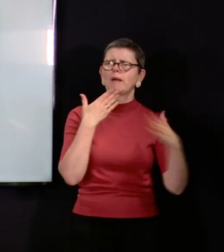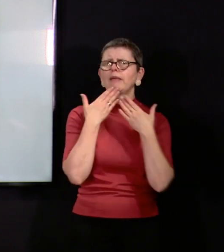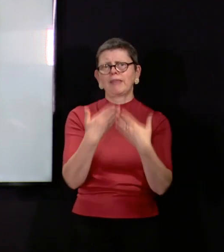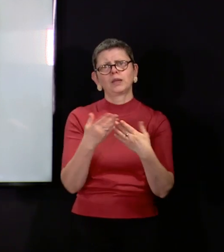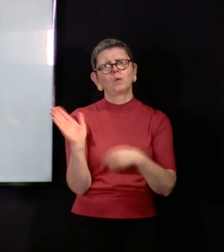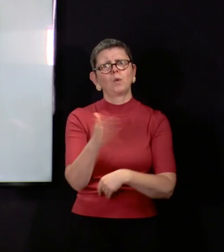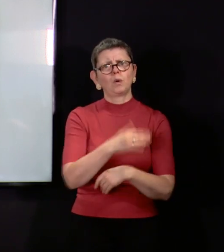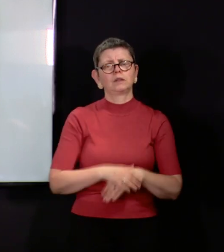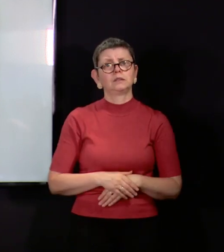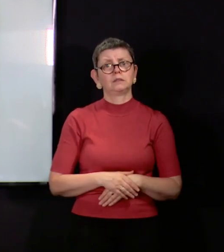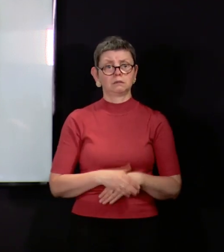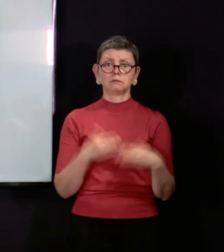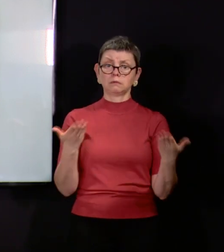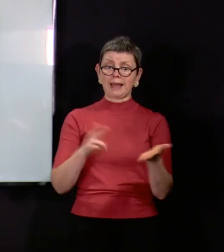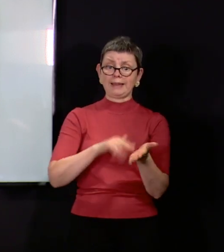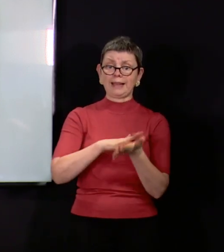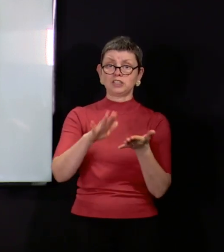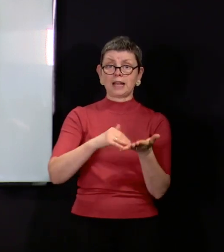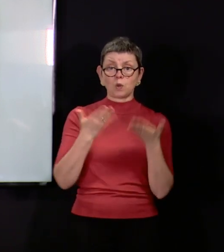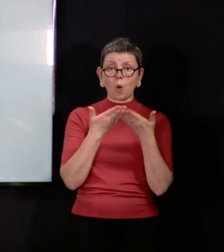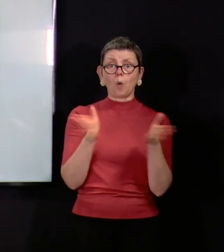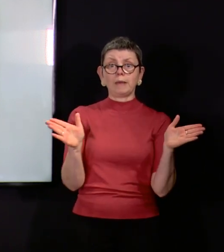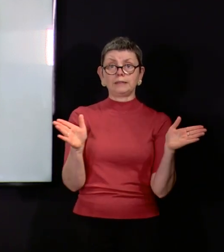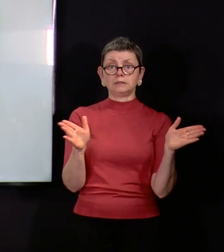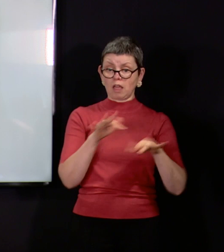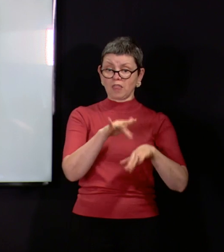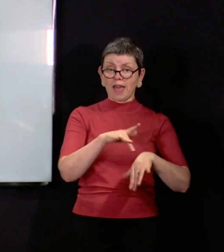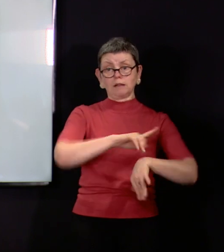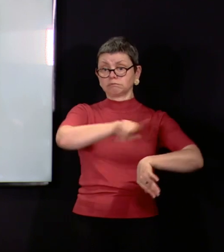the NHS is open and is there for you. Please do not ignore early cancer signs